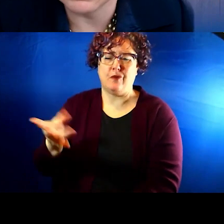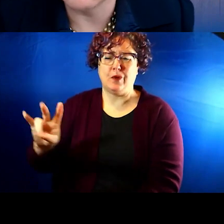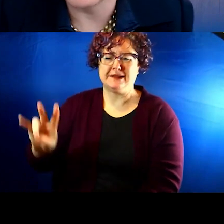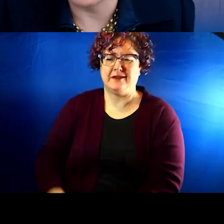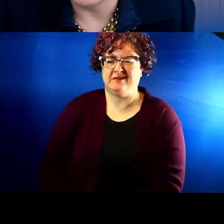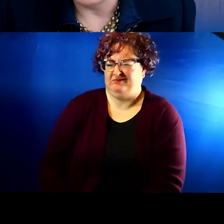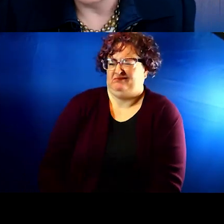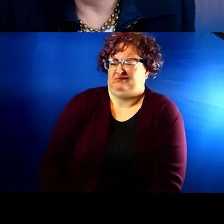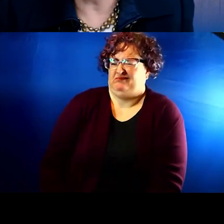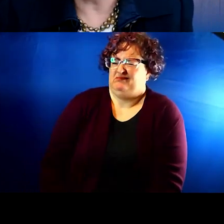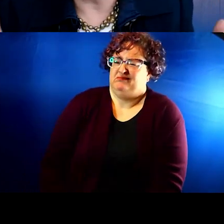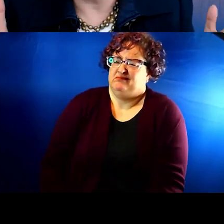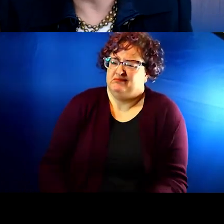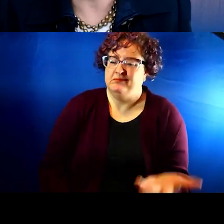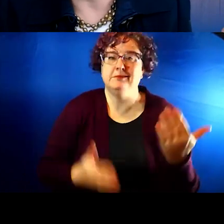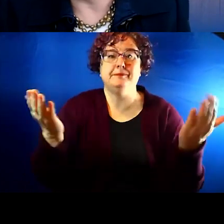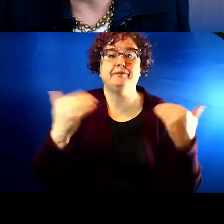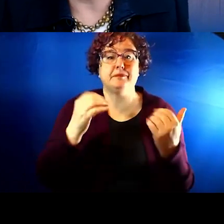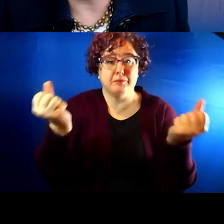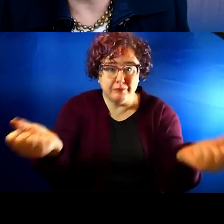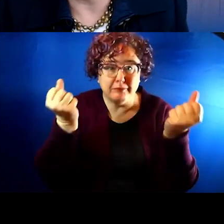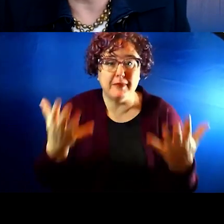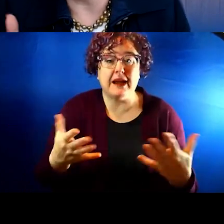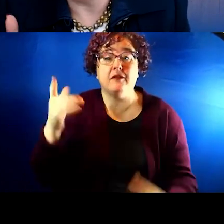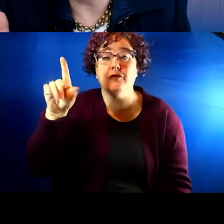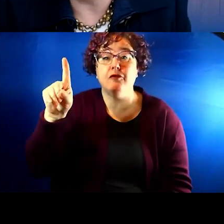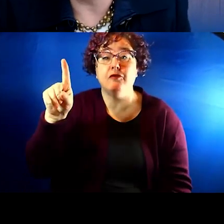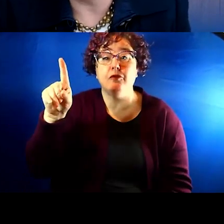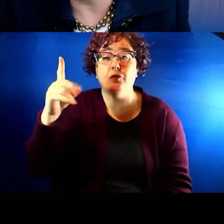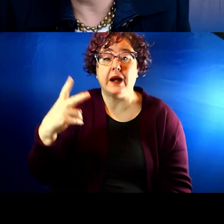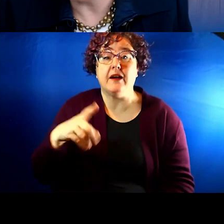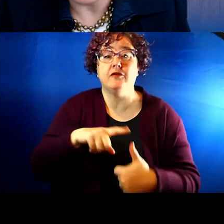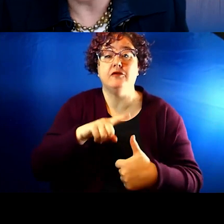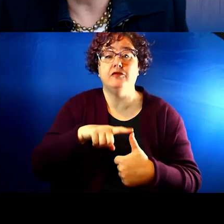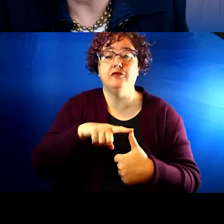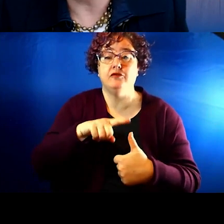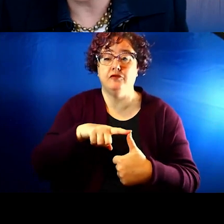NOTHING SPECIAL. HALF OF YOU THOUGHT IT WAS ANYONE, ANY STRUGGLE, ANY TIME.